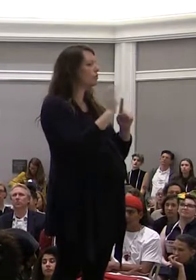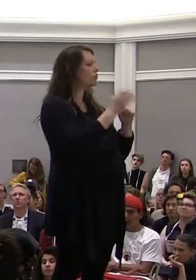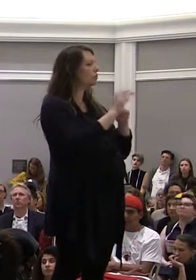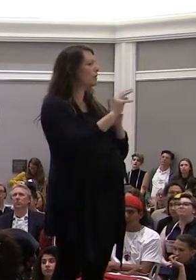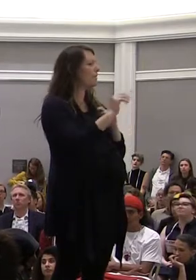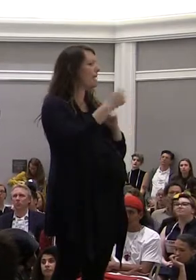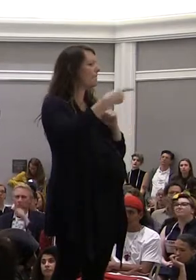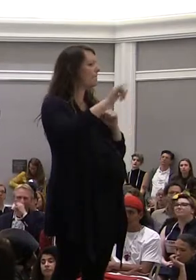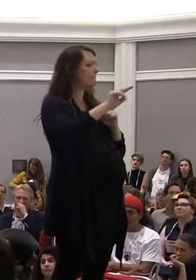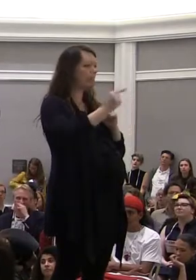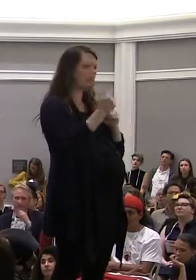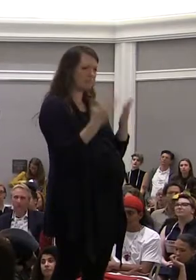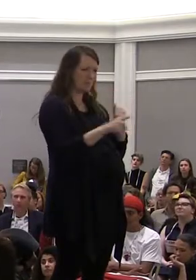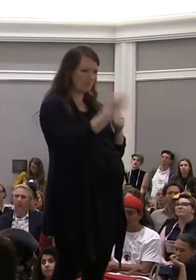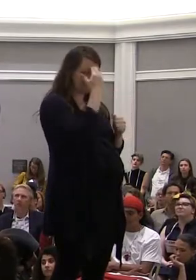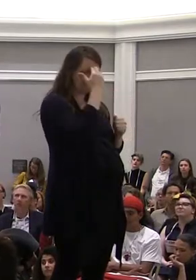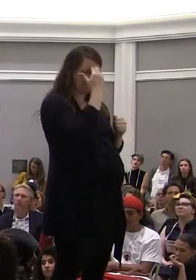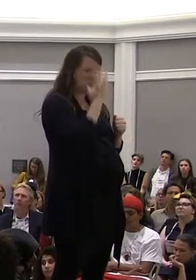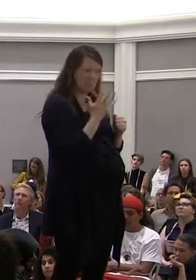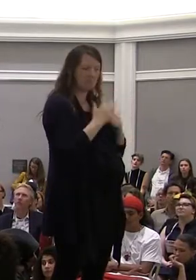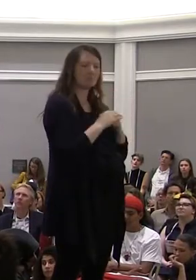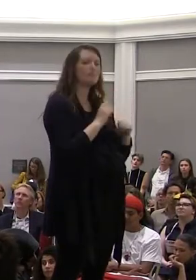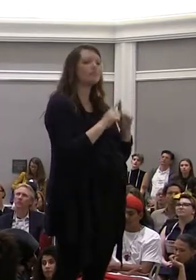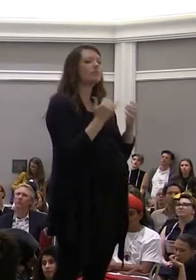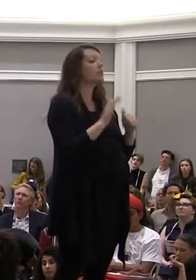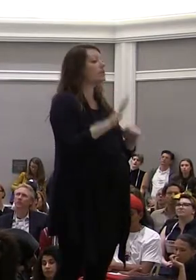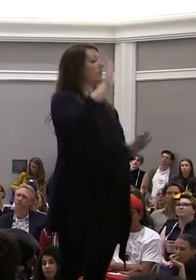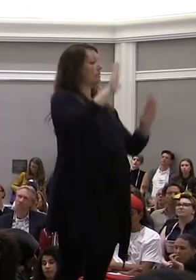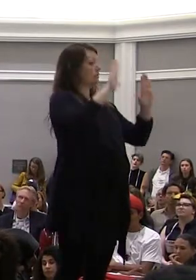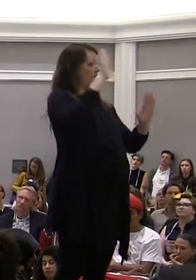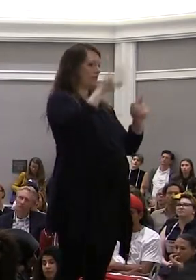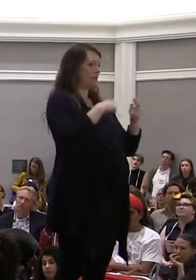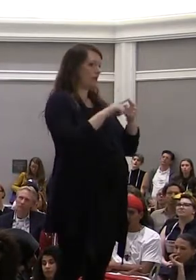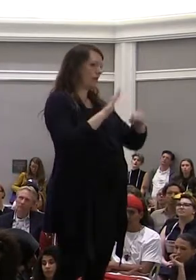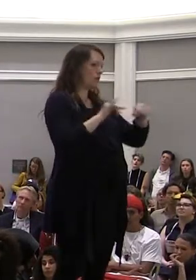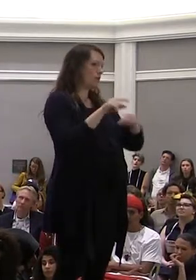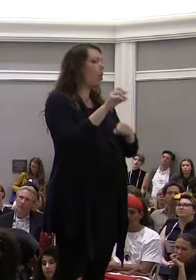as some of you might know. So just do me a favor and raise your hand or otherwise signal